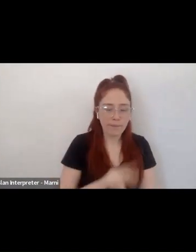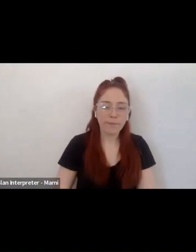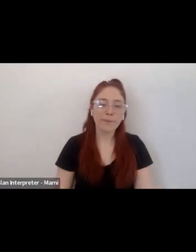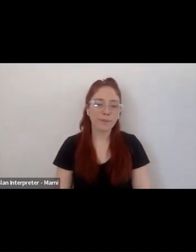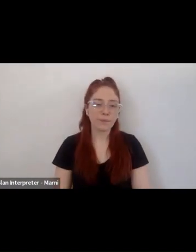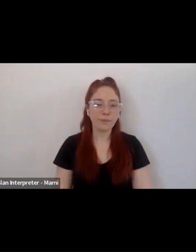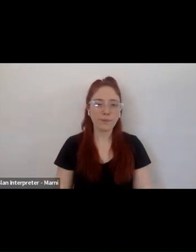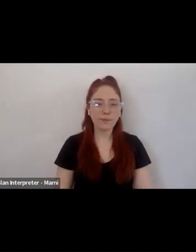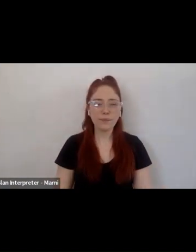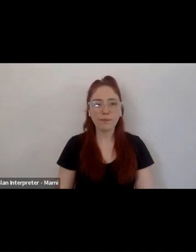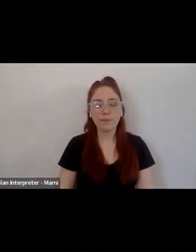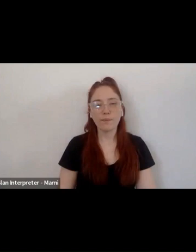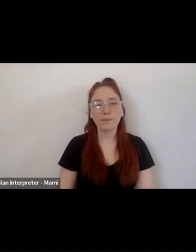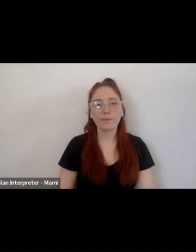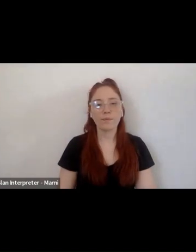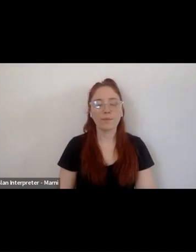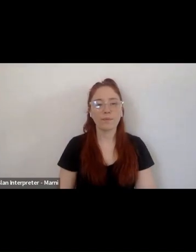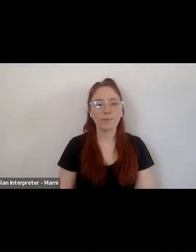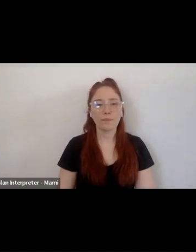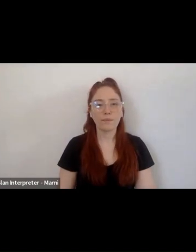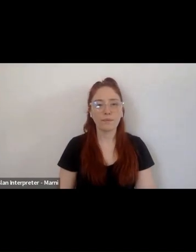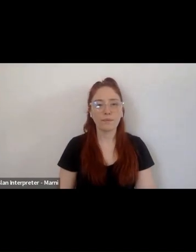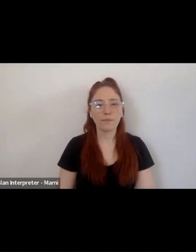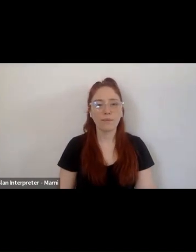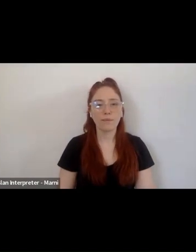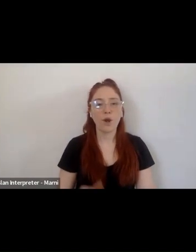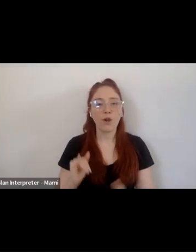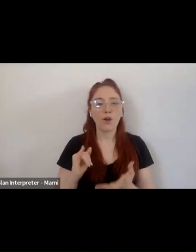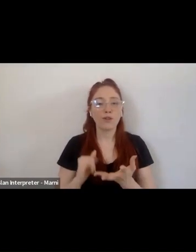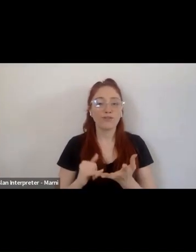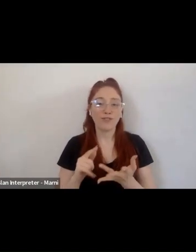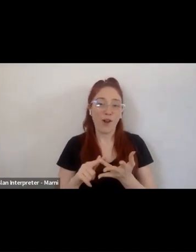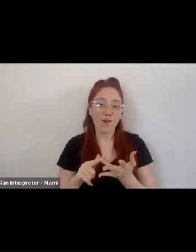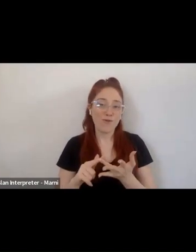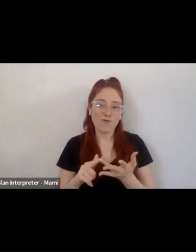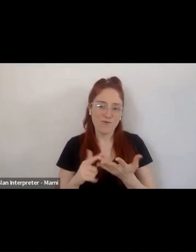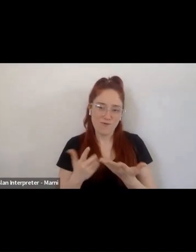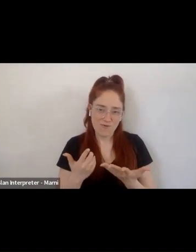So in that sense, it's really broad, and you could be looking